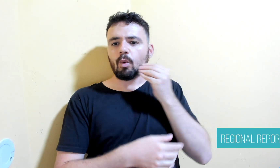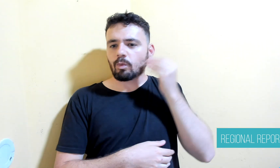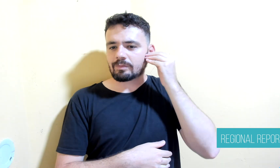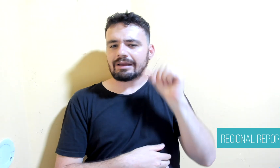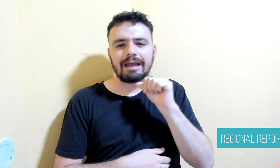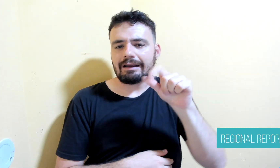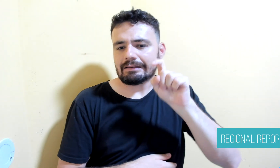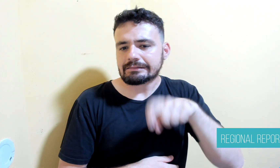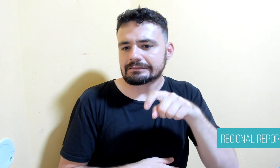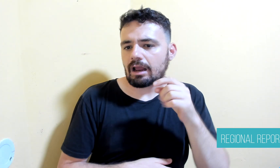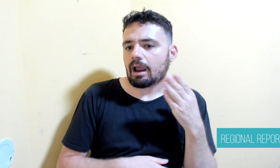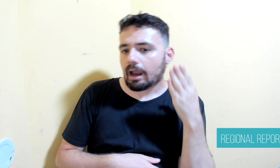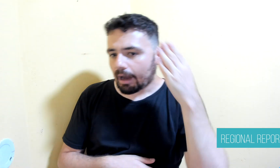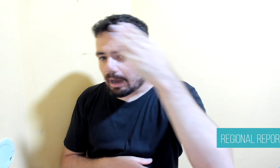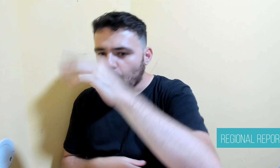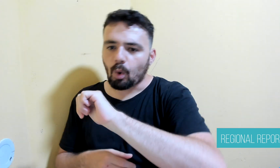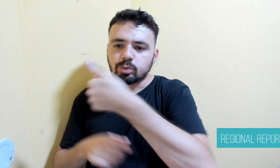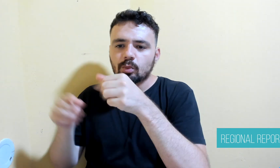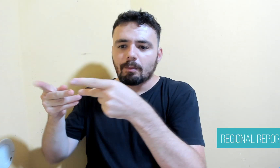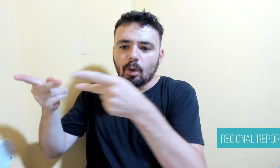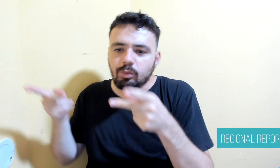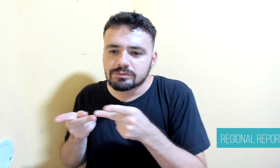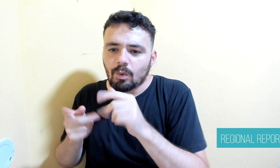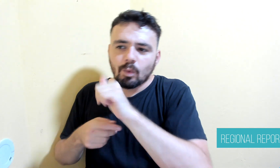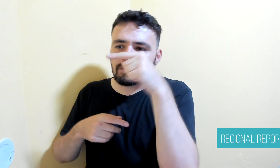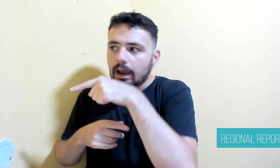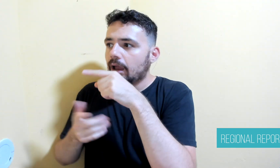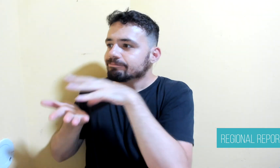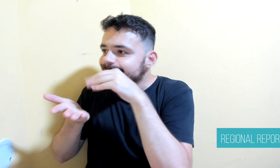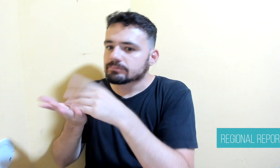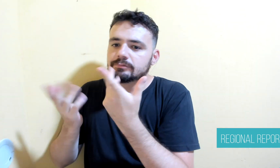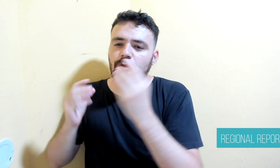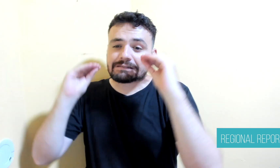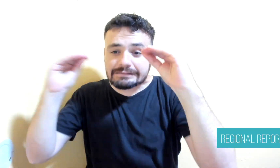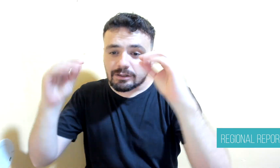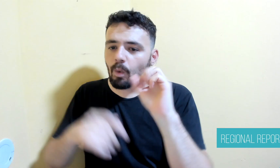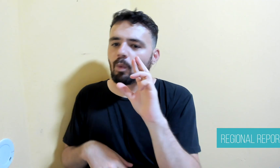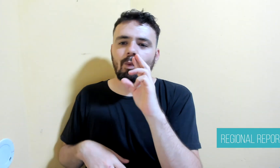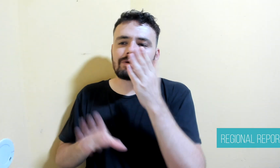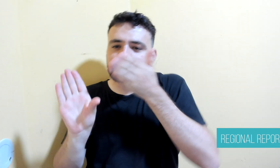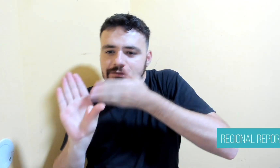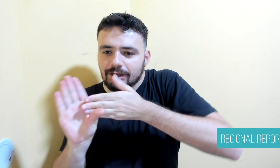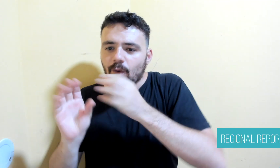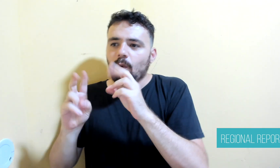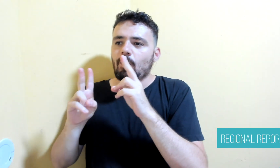on the reinforcements carried out from home and can analyze